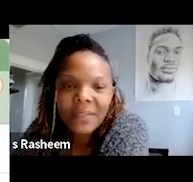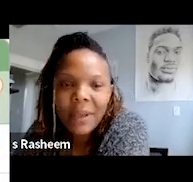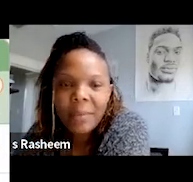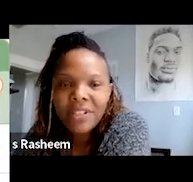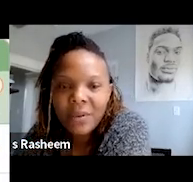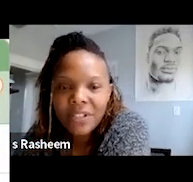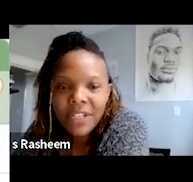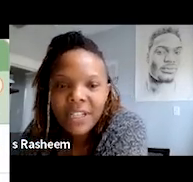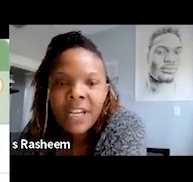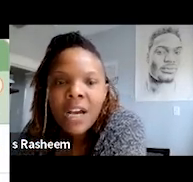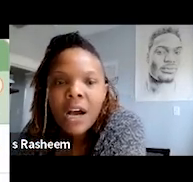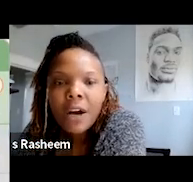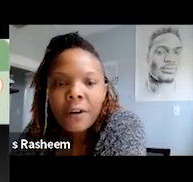Is that the budget question.